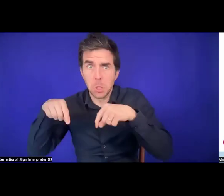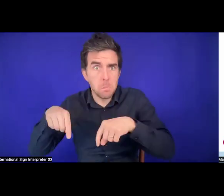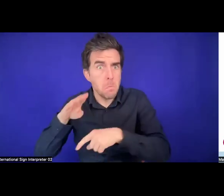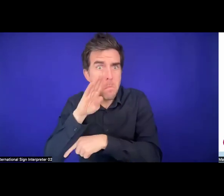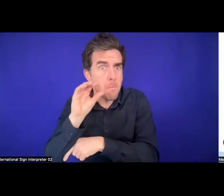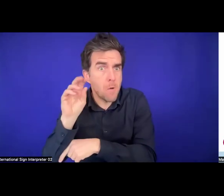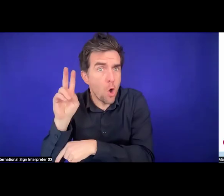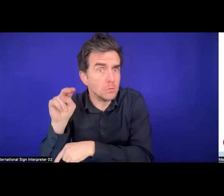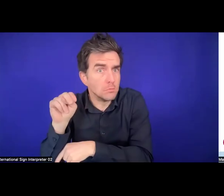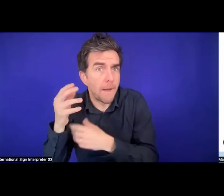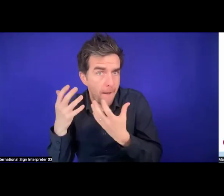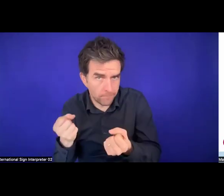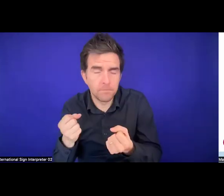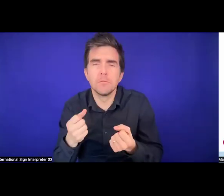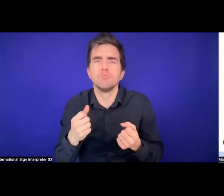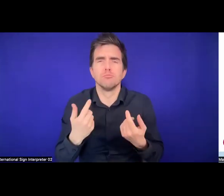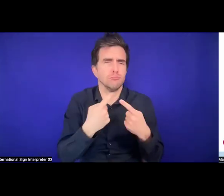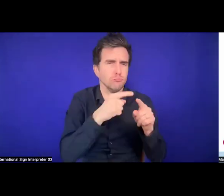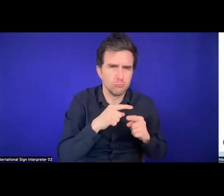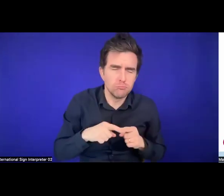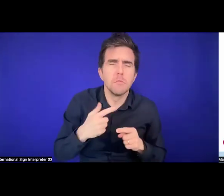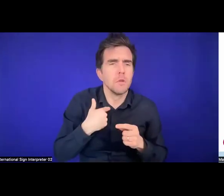with organisations of persons with disabilities and very participatory. So you get